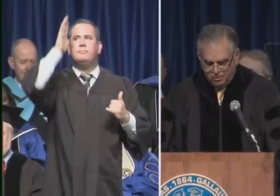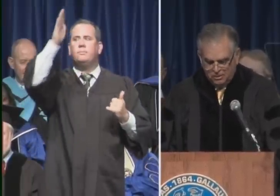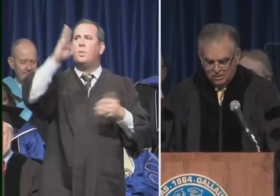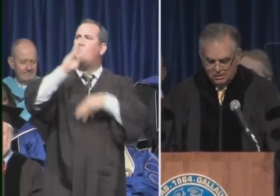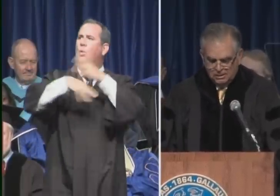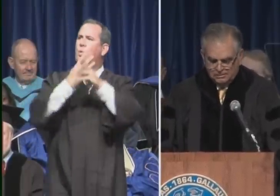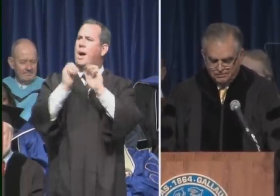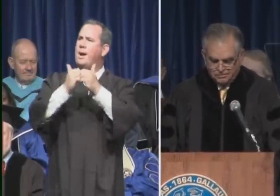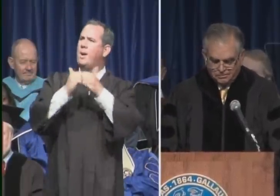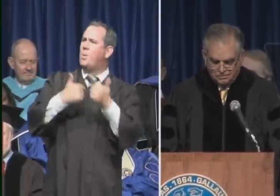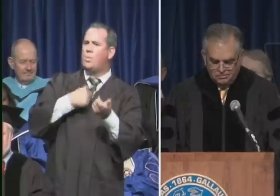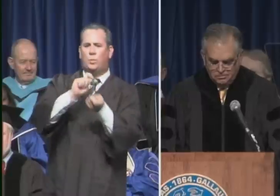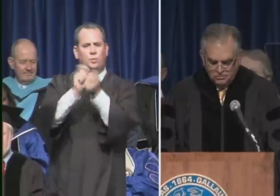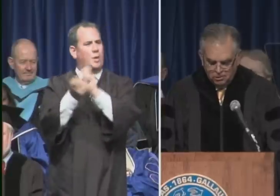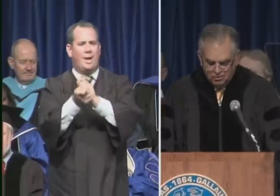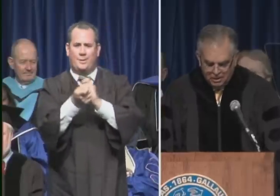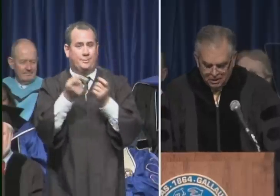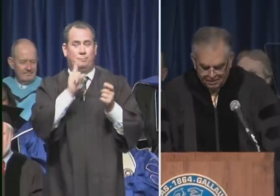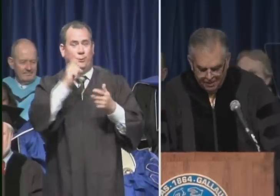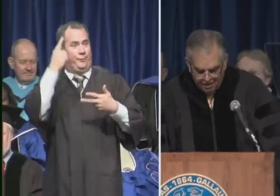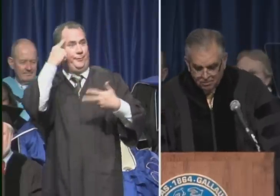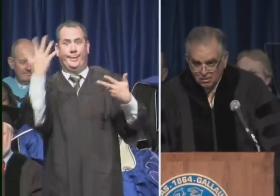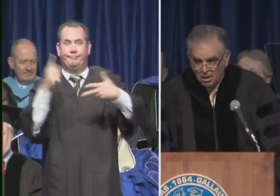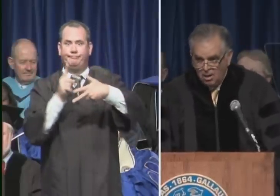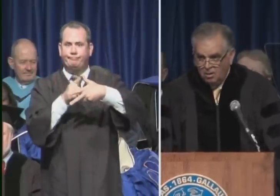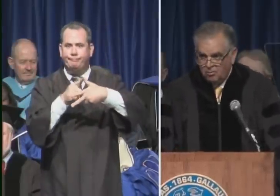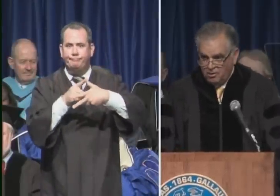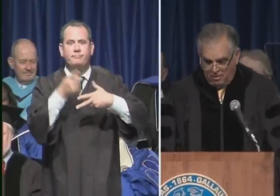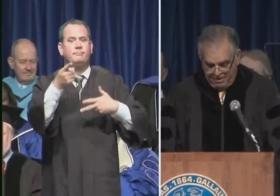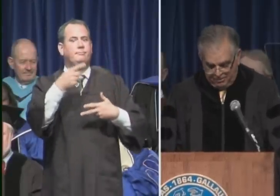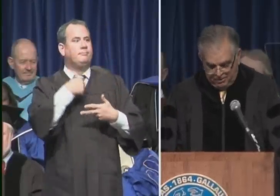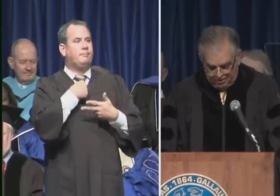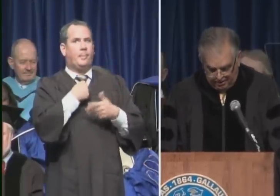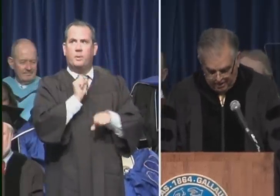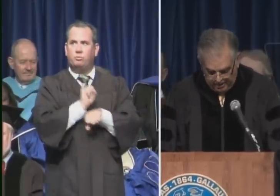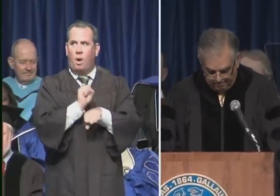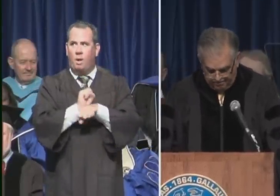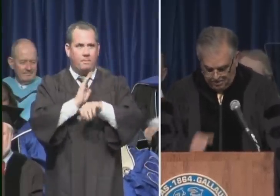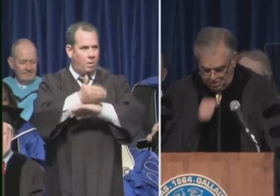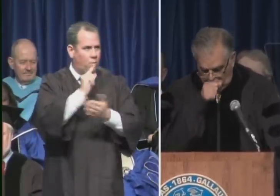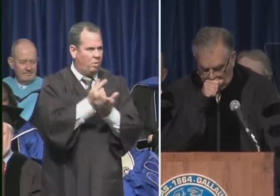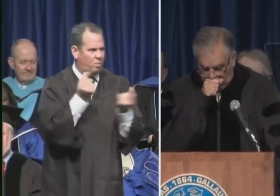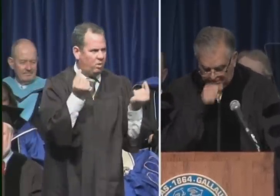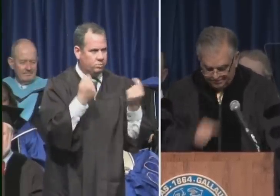You're thinking about where you're having dinner tonight.